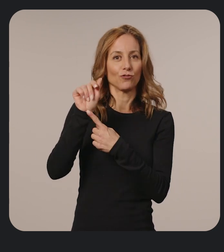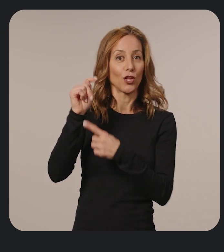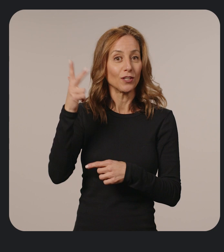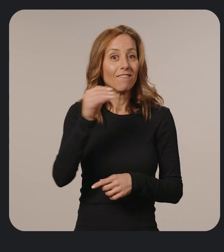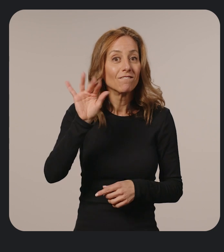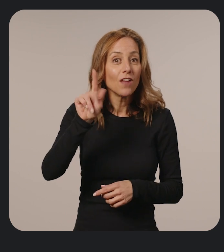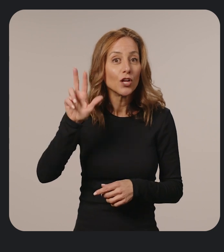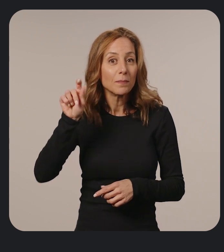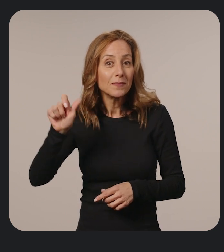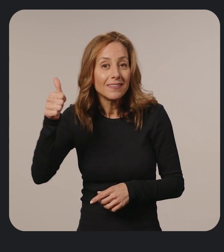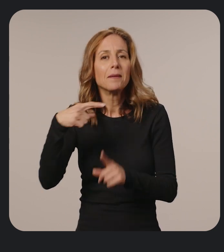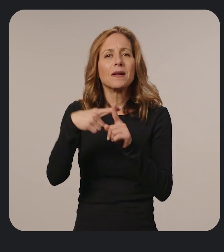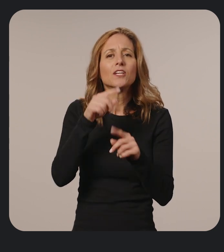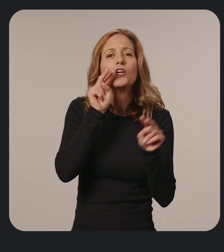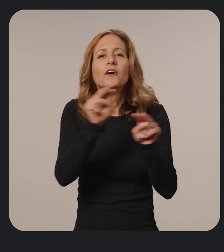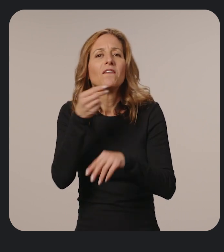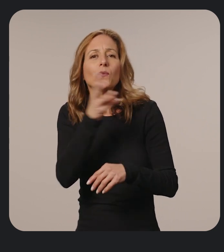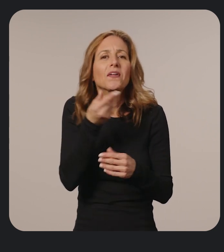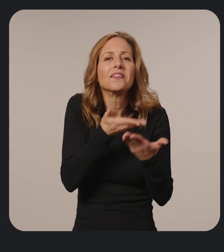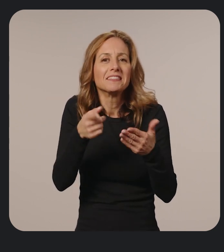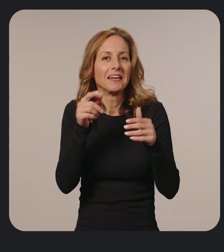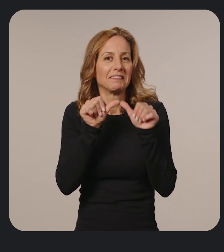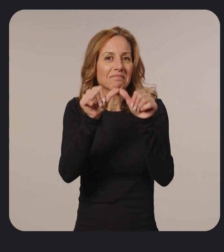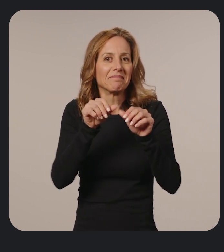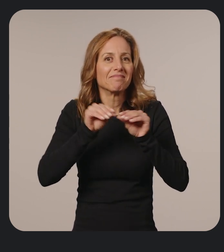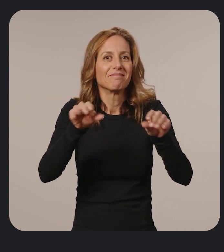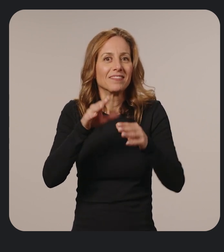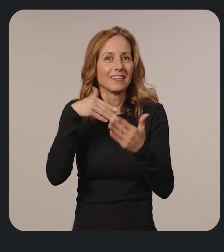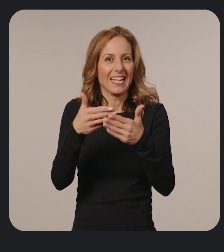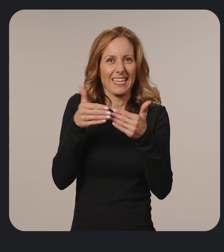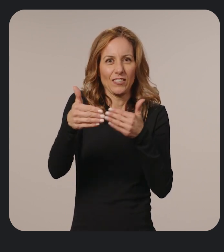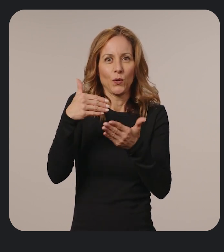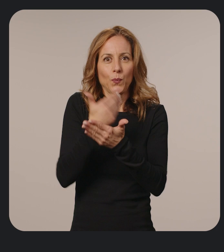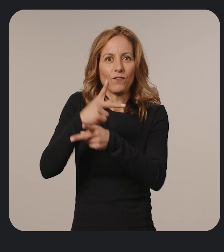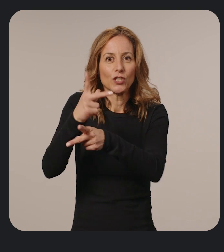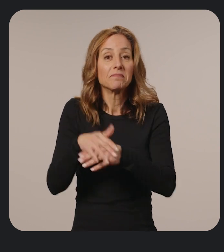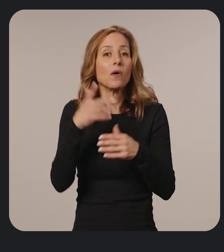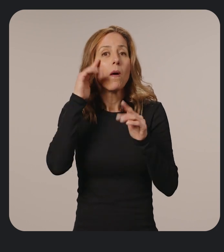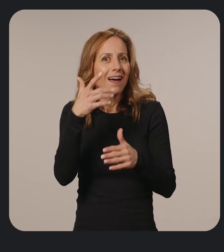All right, so that's the latest on DART 3 and Flutter 3.10, plus a look at a few things that'll continue to land over the next few versions.